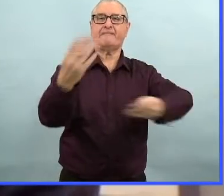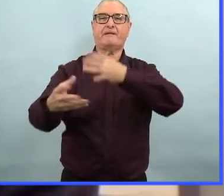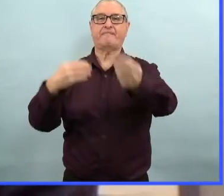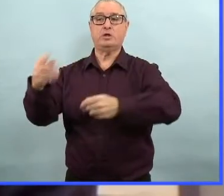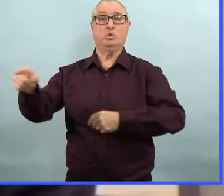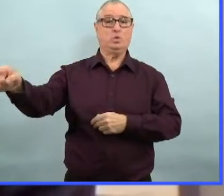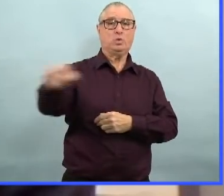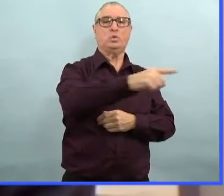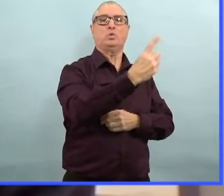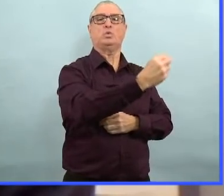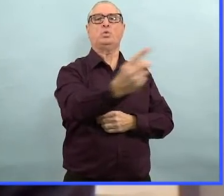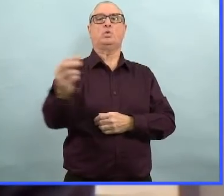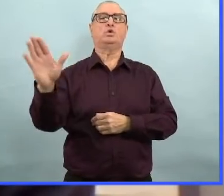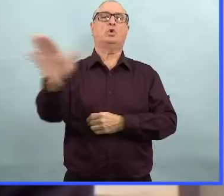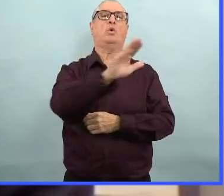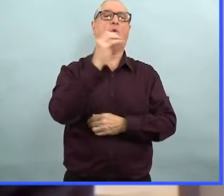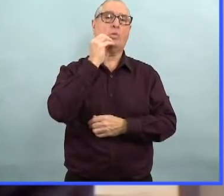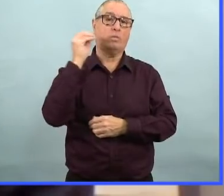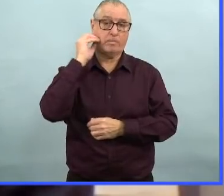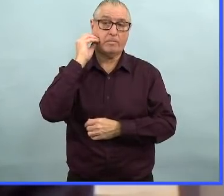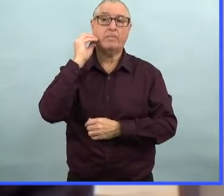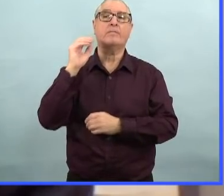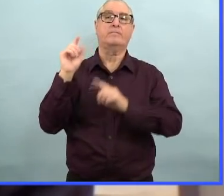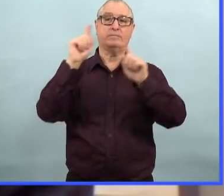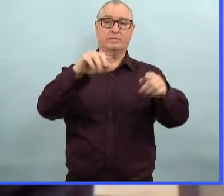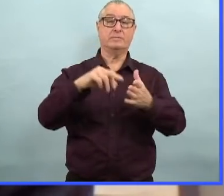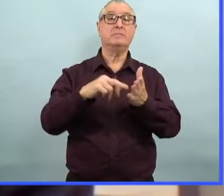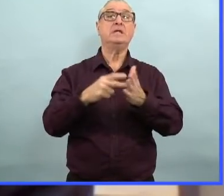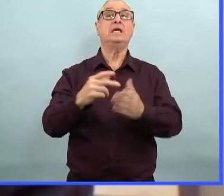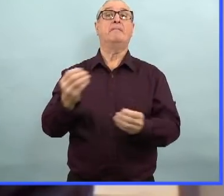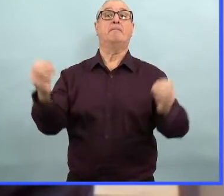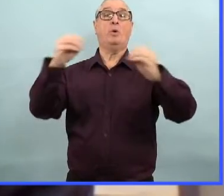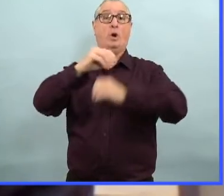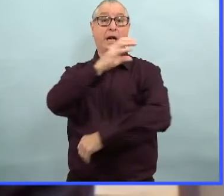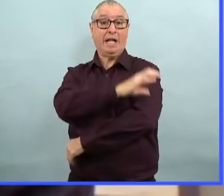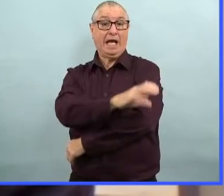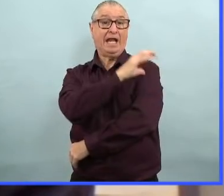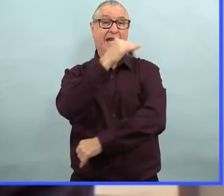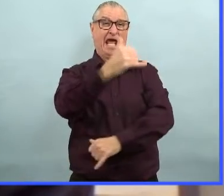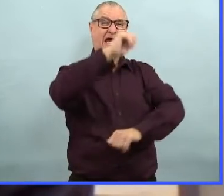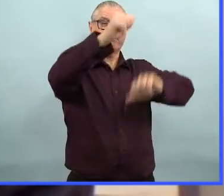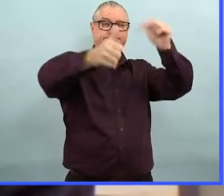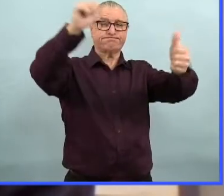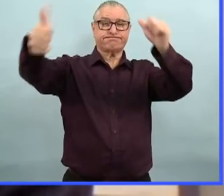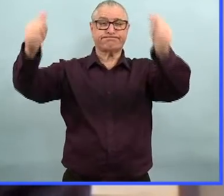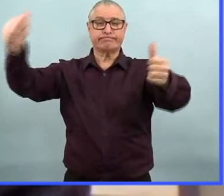and only those that have that positive test on the rapid test will return for the pcr and so